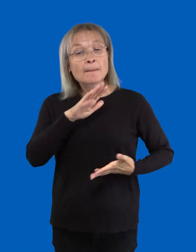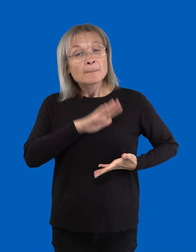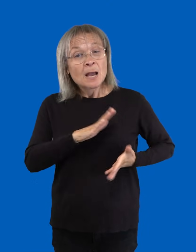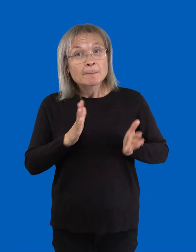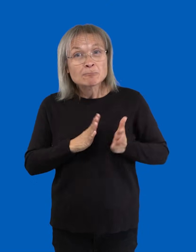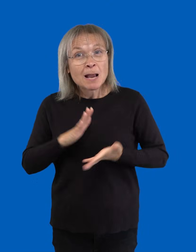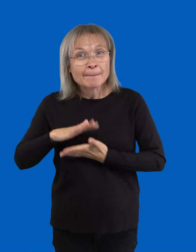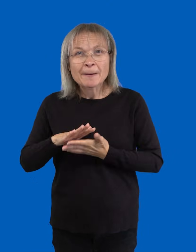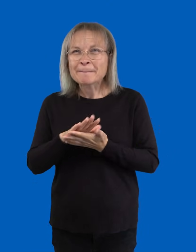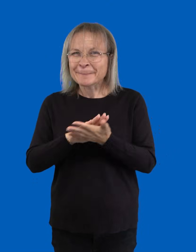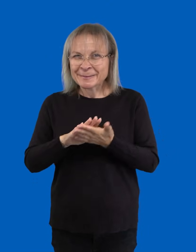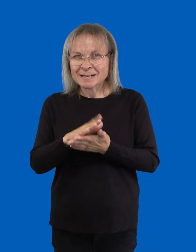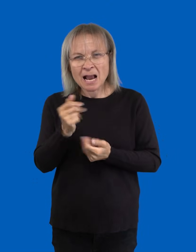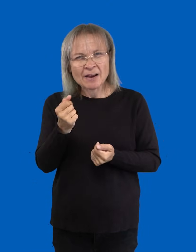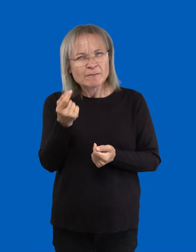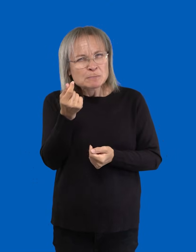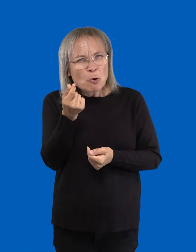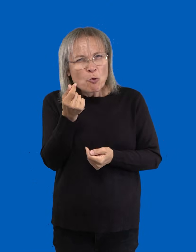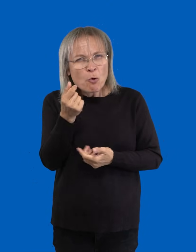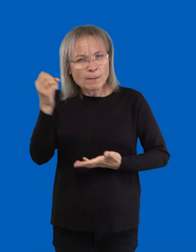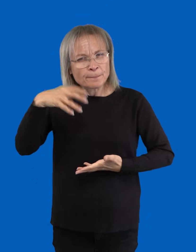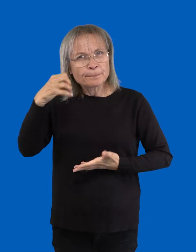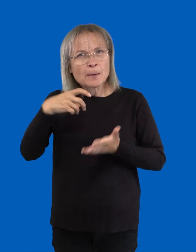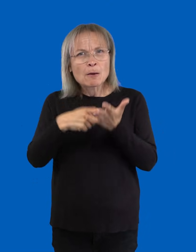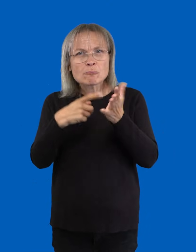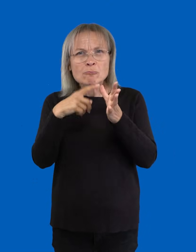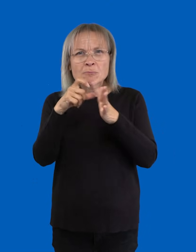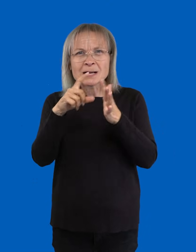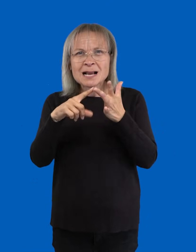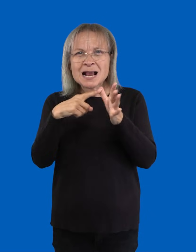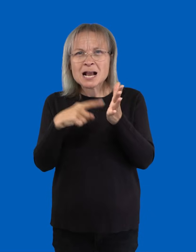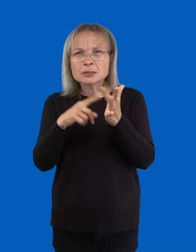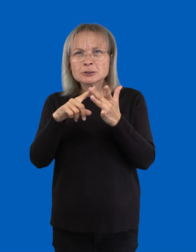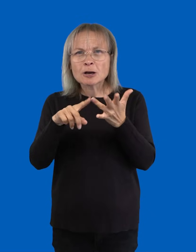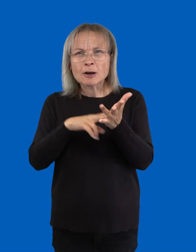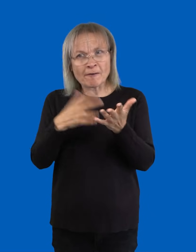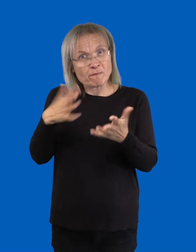Having mammograms exposes you to a small amount of radiation from the X-rays.